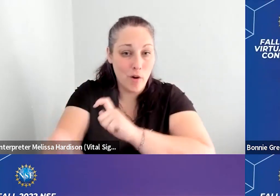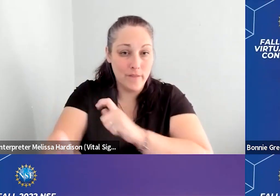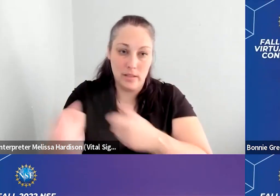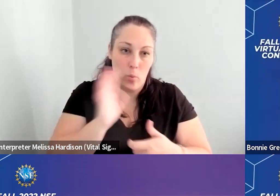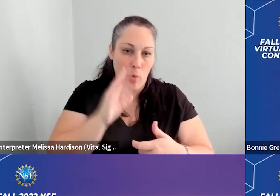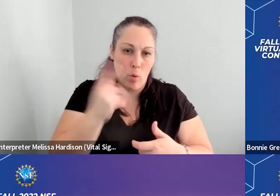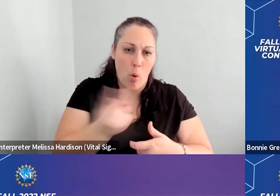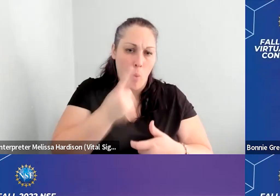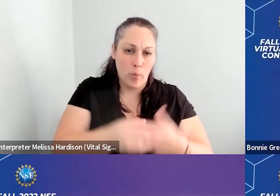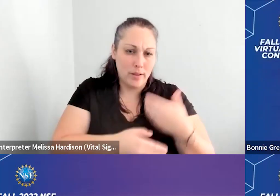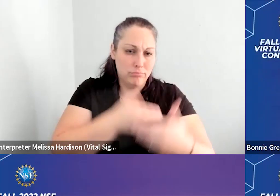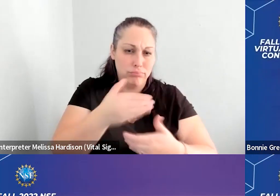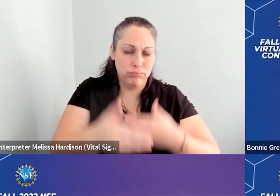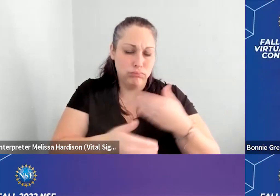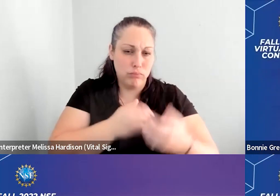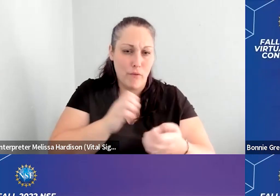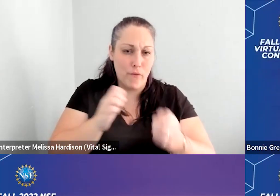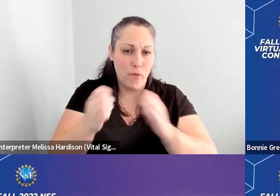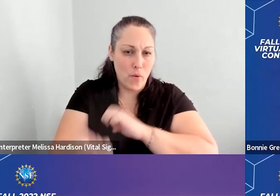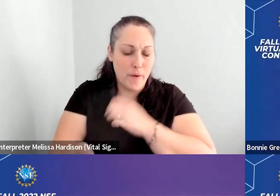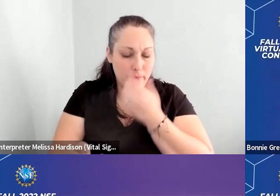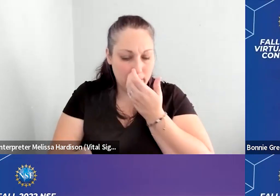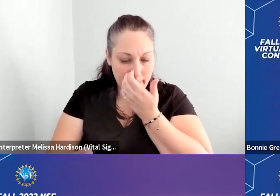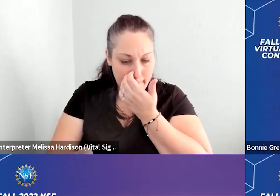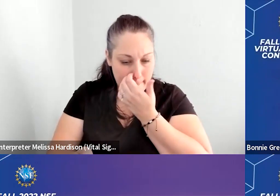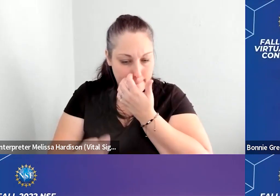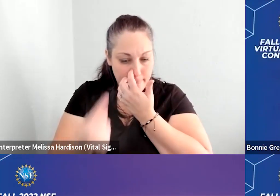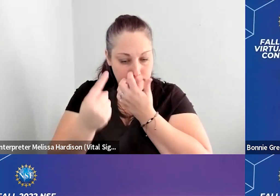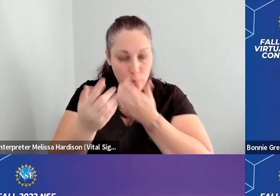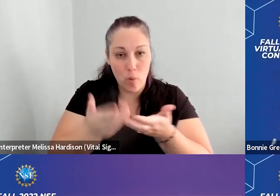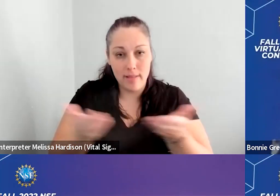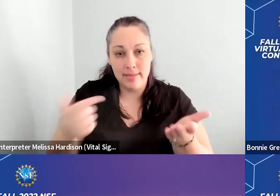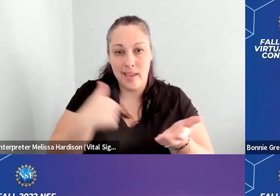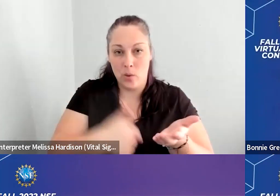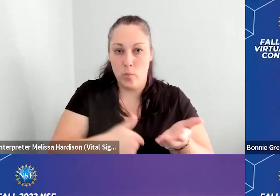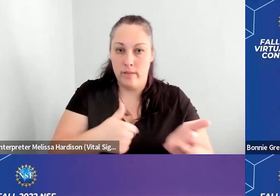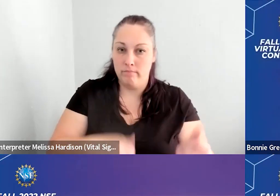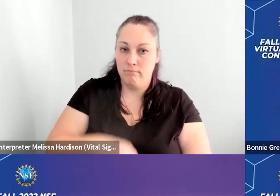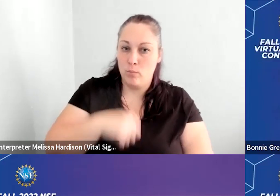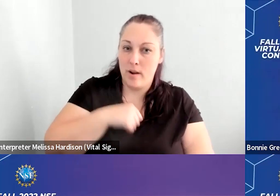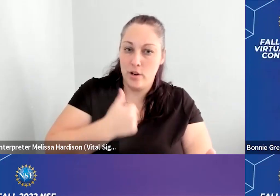Because one of the things that we pride ourselves in EDU and across the agency is